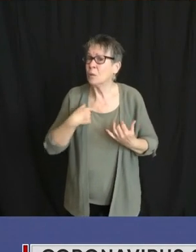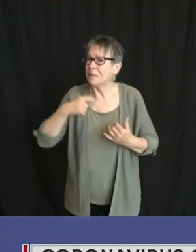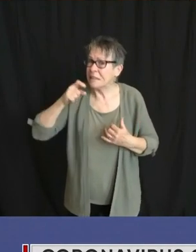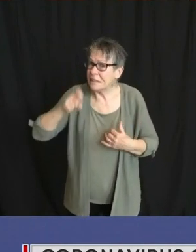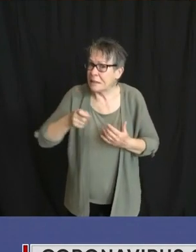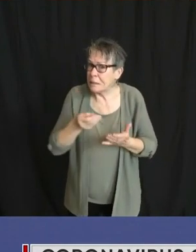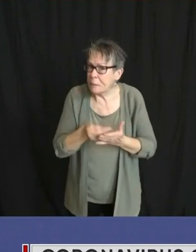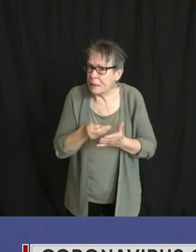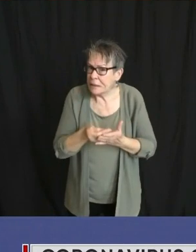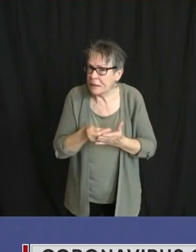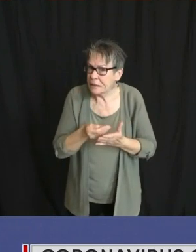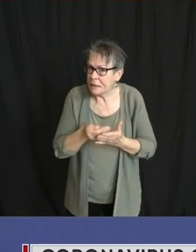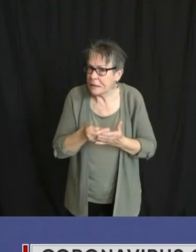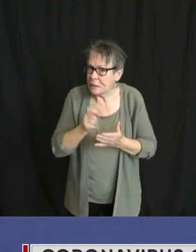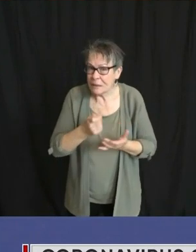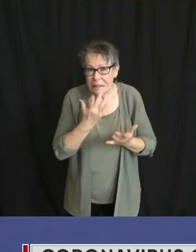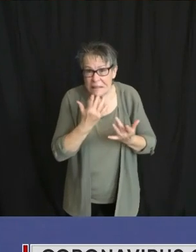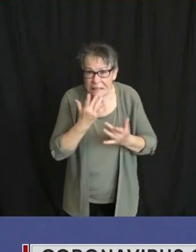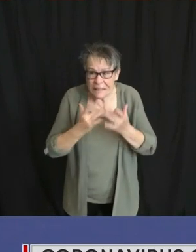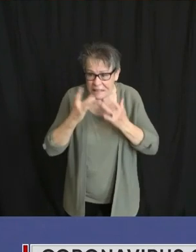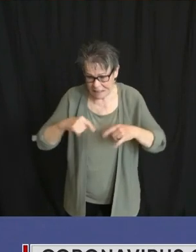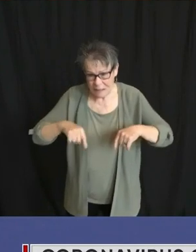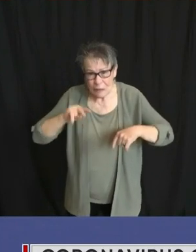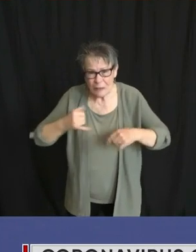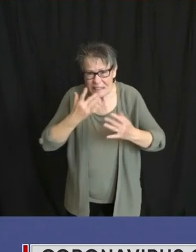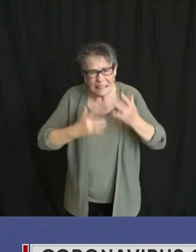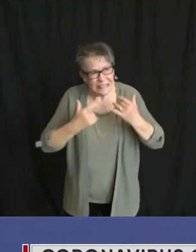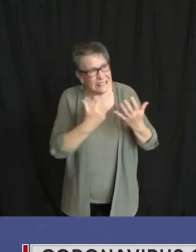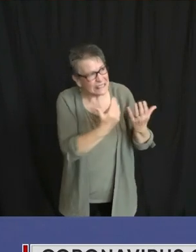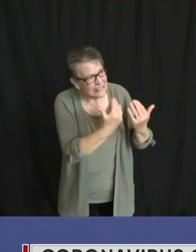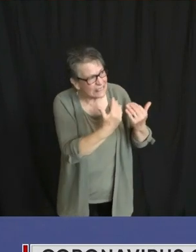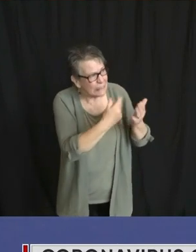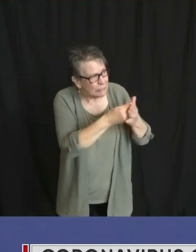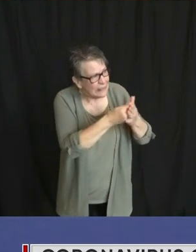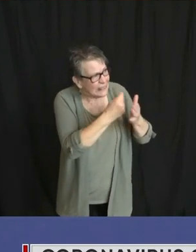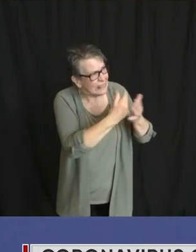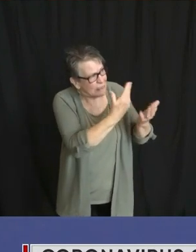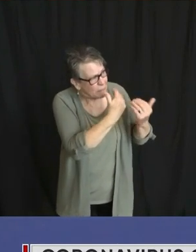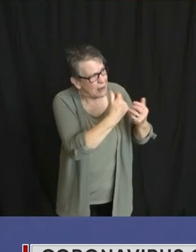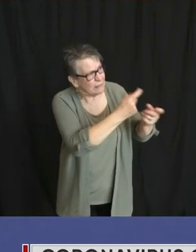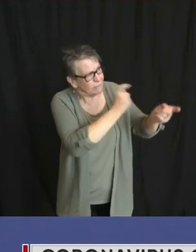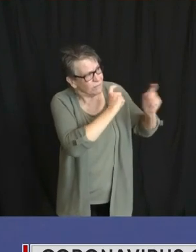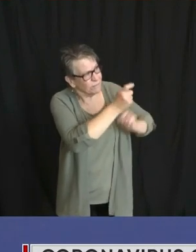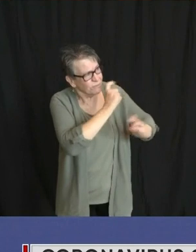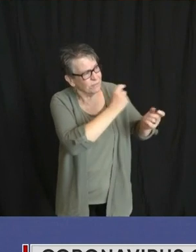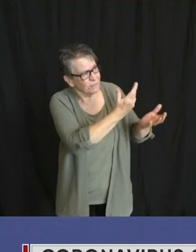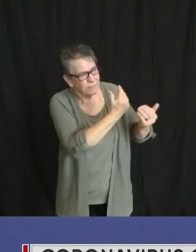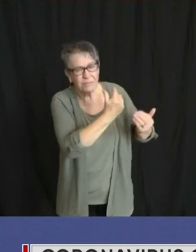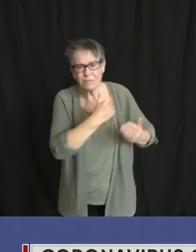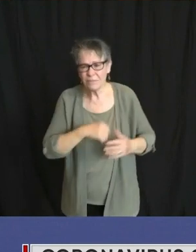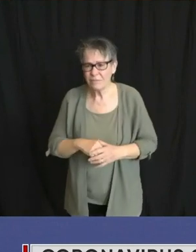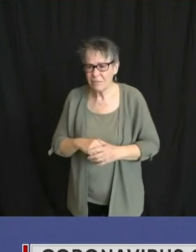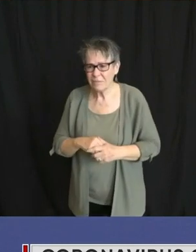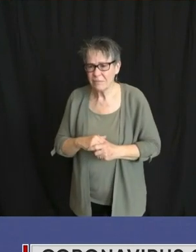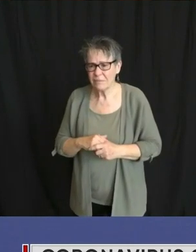REACTION I HAVE IS WE ARE DESPERATELY IN NEED OF MONEY. WE ARE STILL NOT IN THE END ZONE ON THE INTERPRETATION OF THE CARE ZACH.